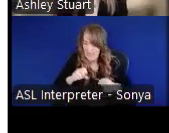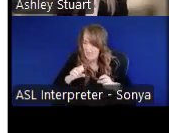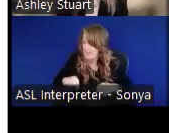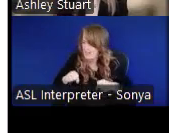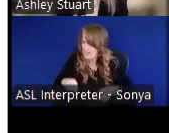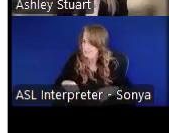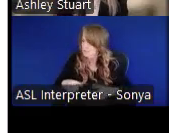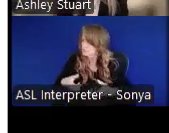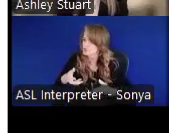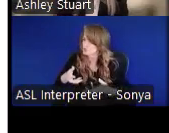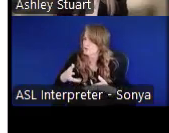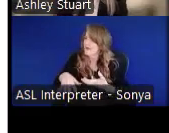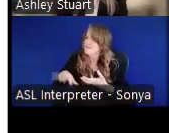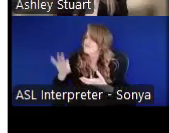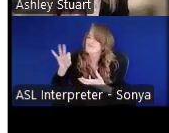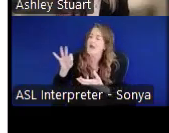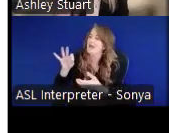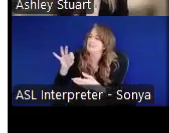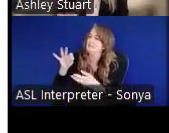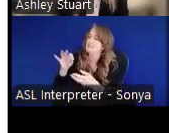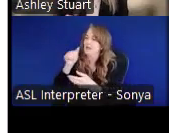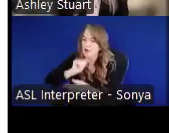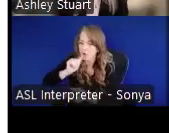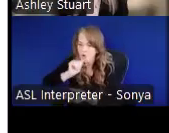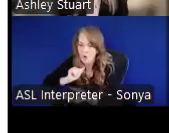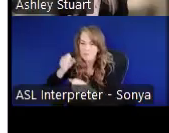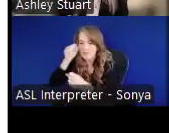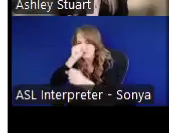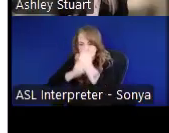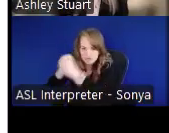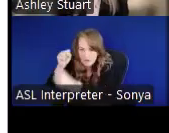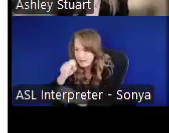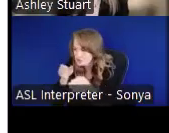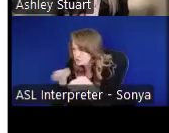appropriate coping strategy to manage that feeling, there